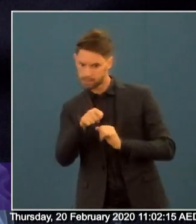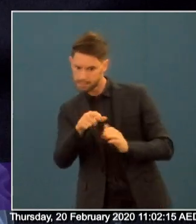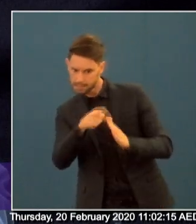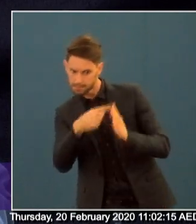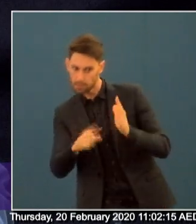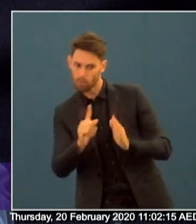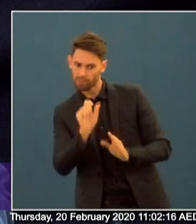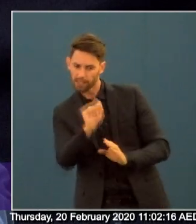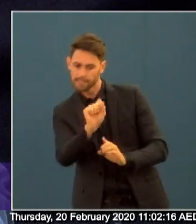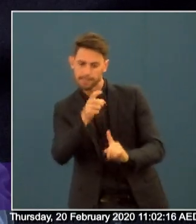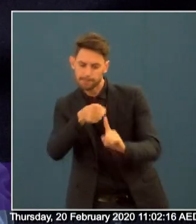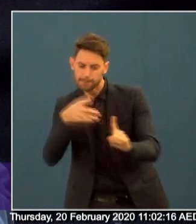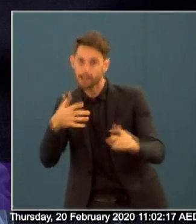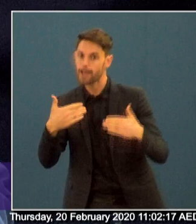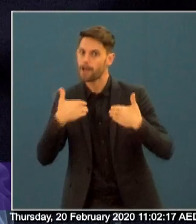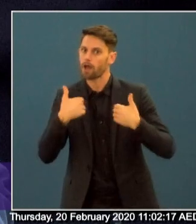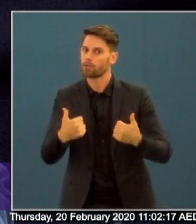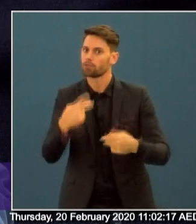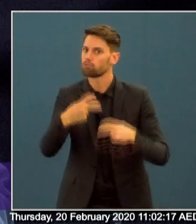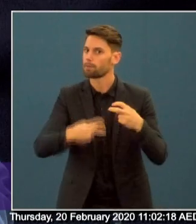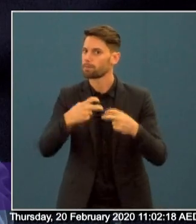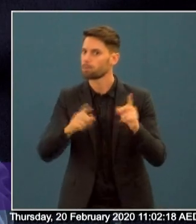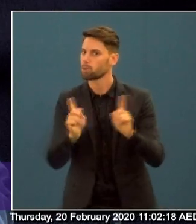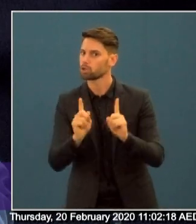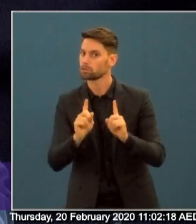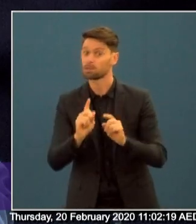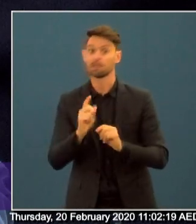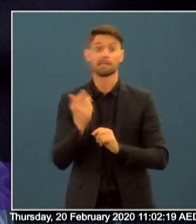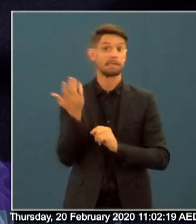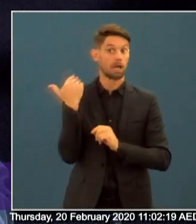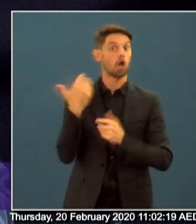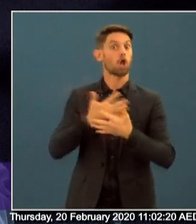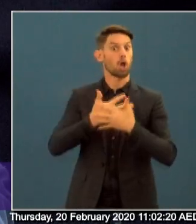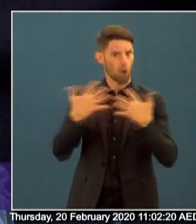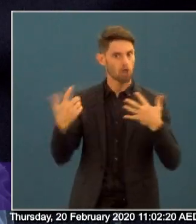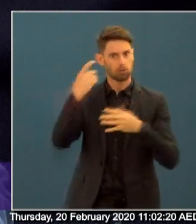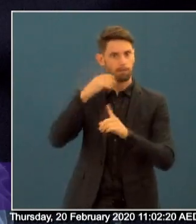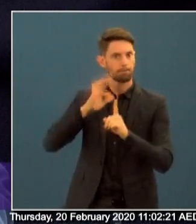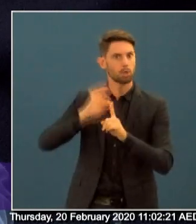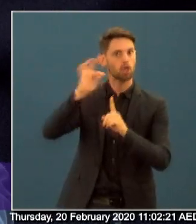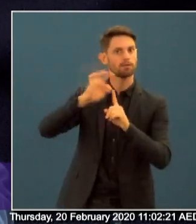with intellectual and developmental disabilities. So, whilst there's been tremendous progress around the demedicalisation